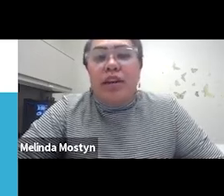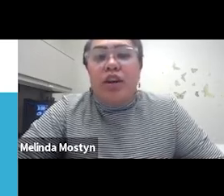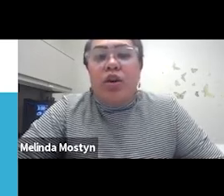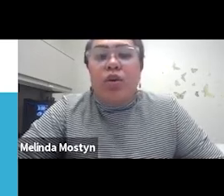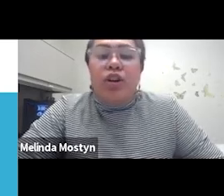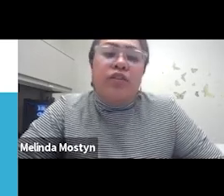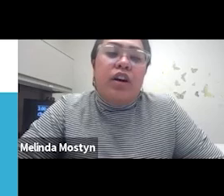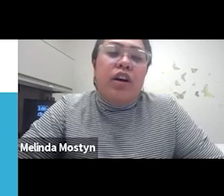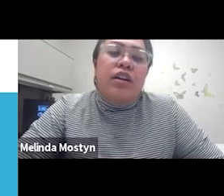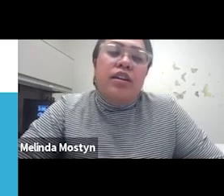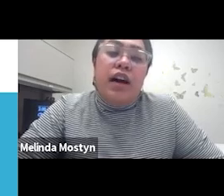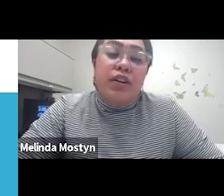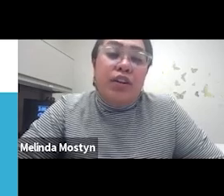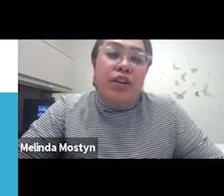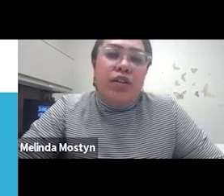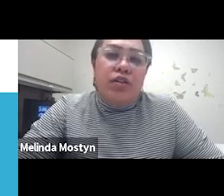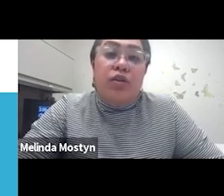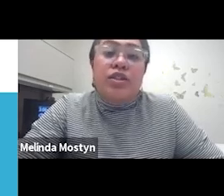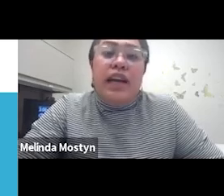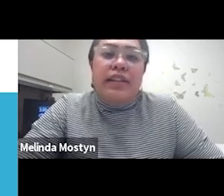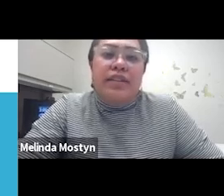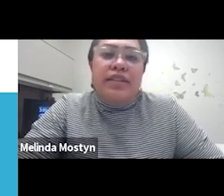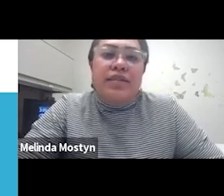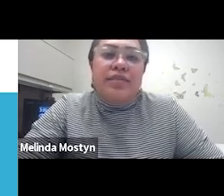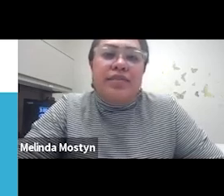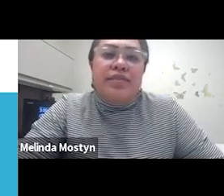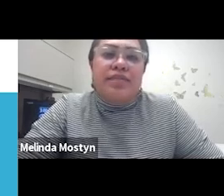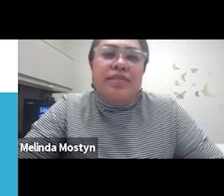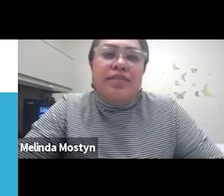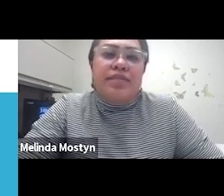maybe, where you felt unheard or silenced.